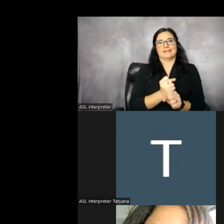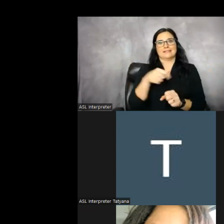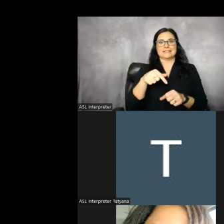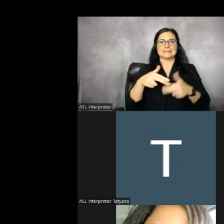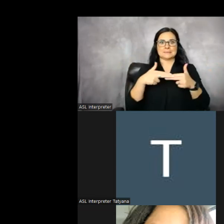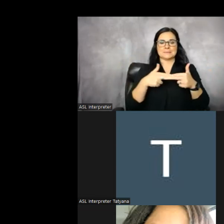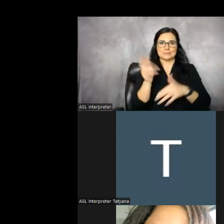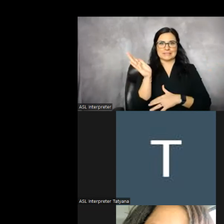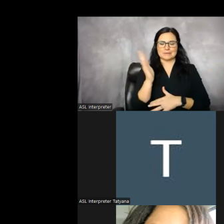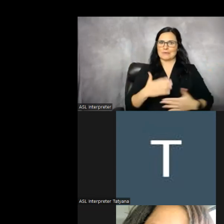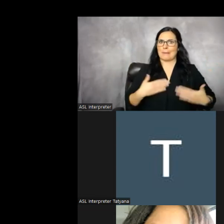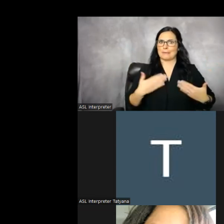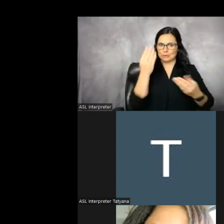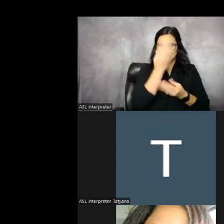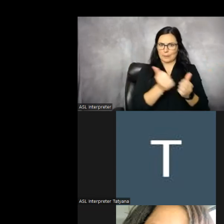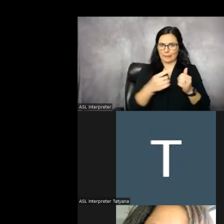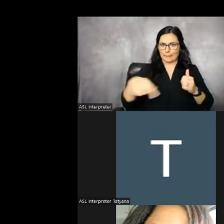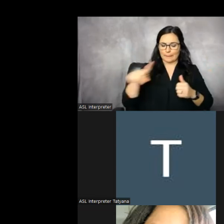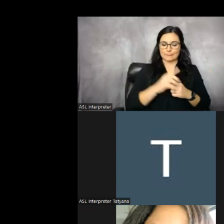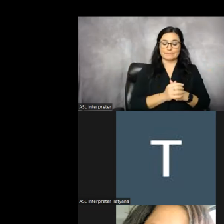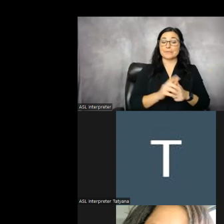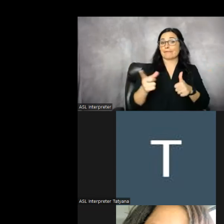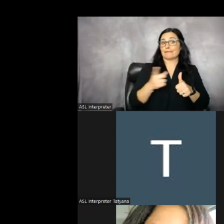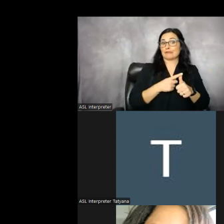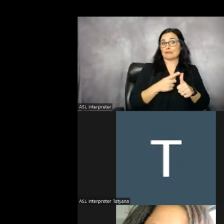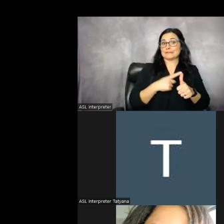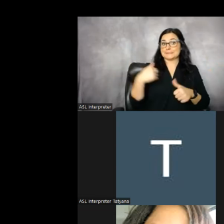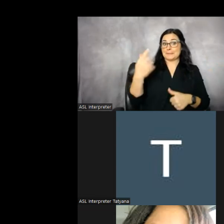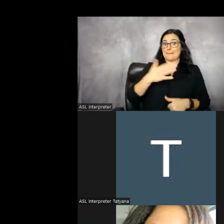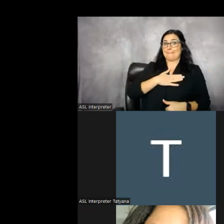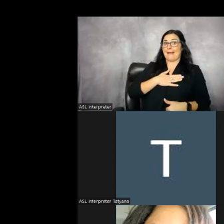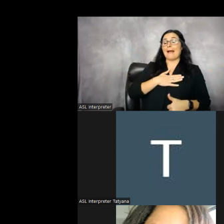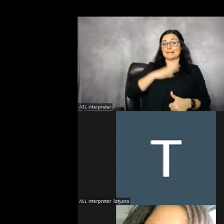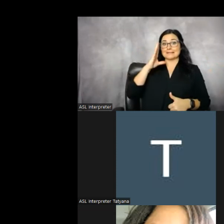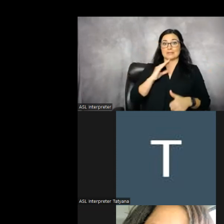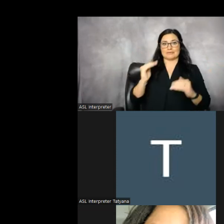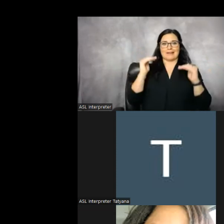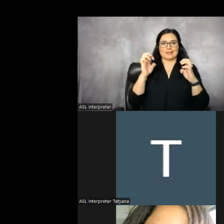First thing I wanted to share is some of my experience in higher education and accessible technology.